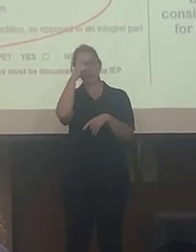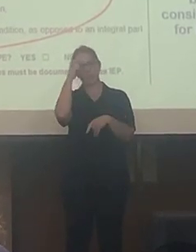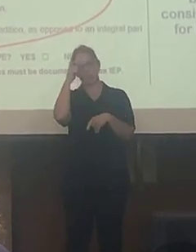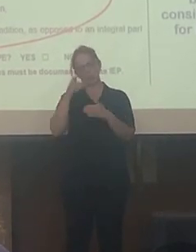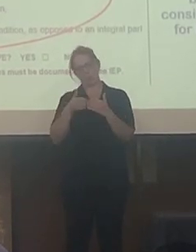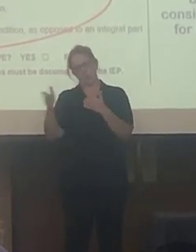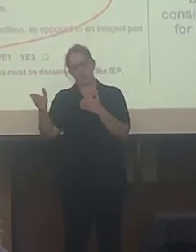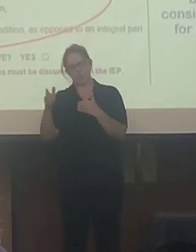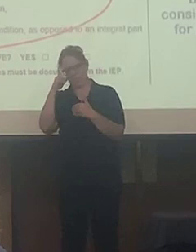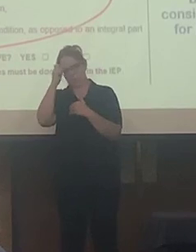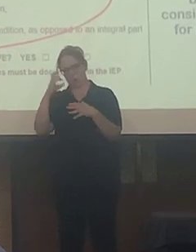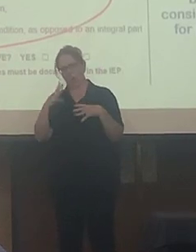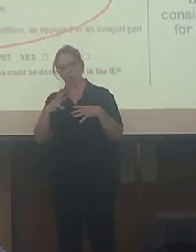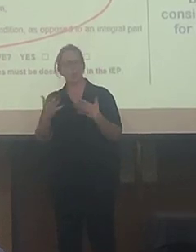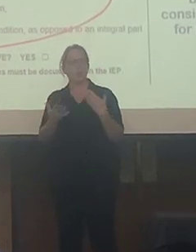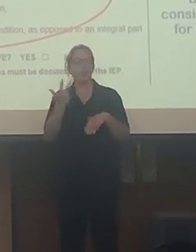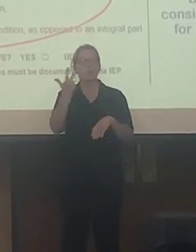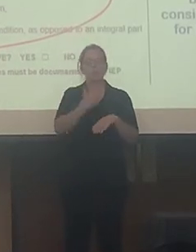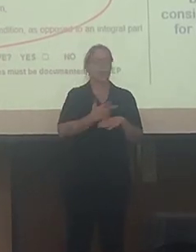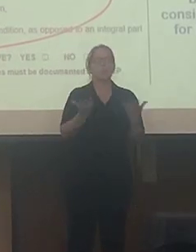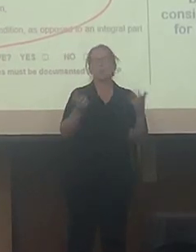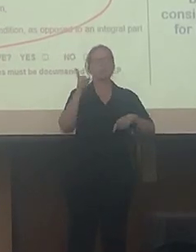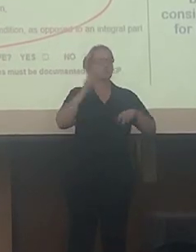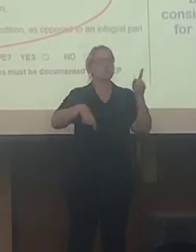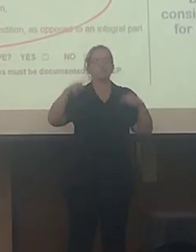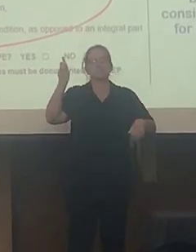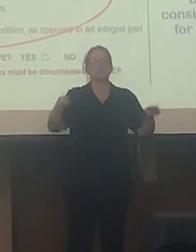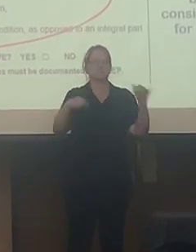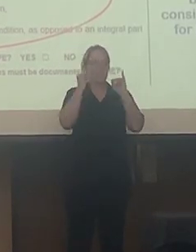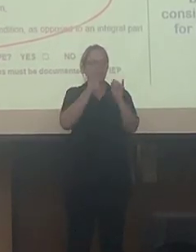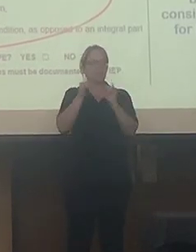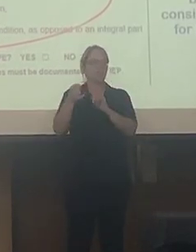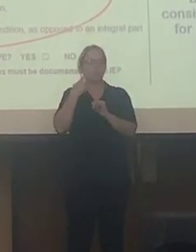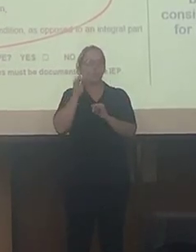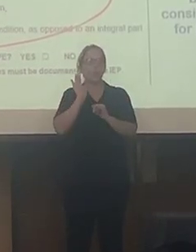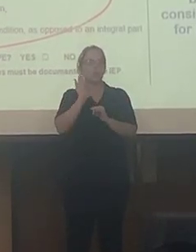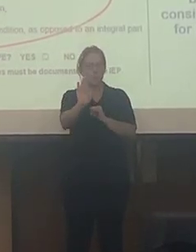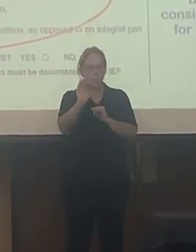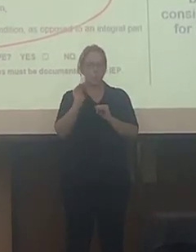they're off someone might come three days it's all individualized for what your kid needs and if